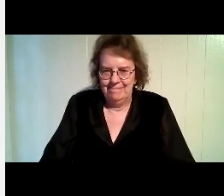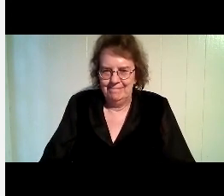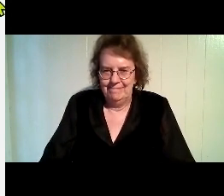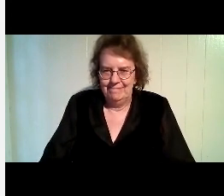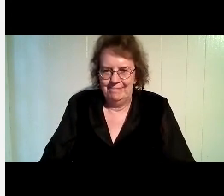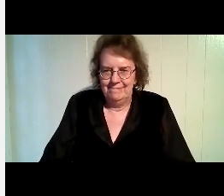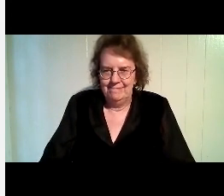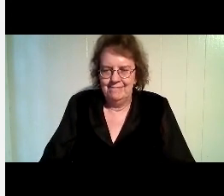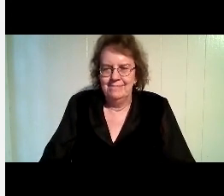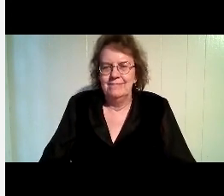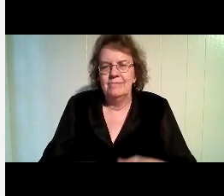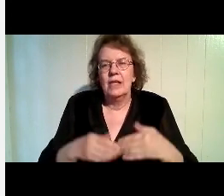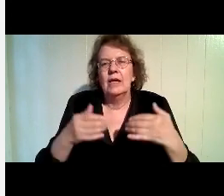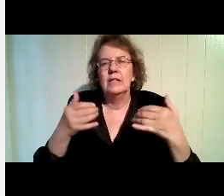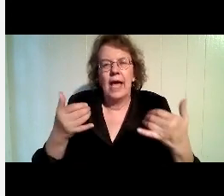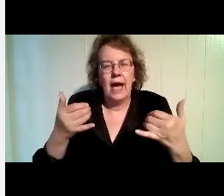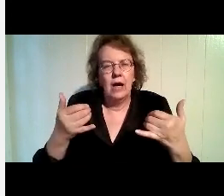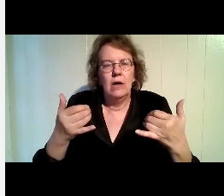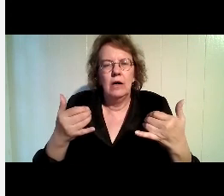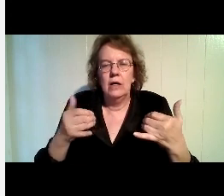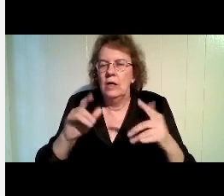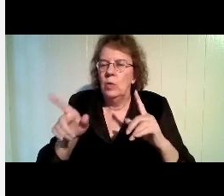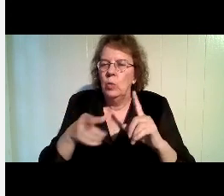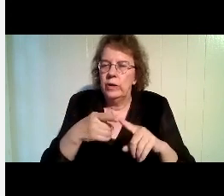Now, once it is in the order I'd like, I still just close the panel.